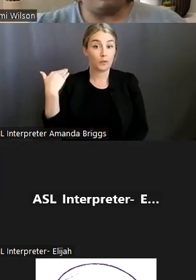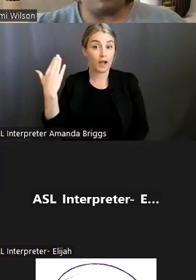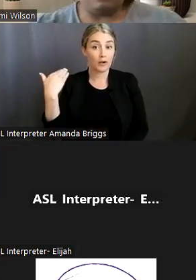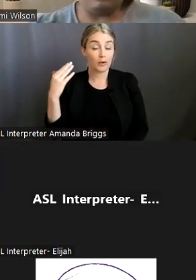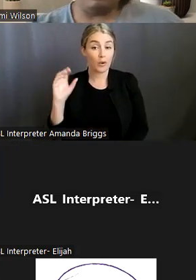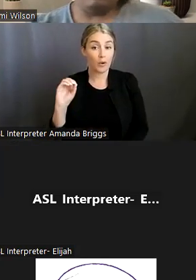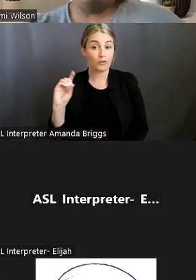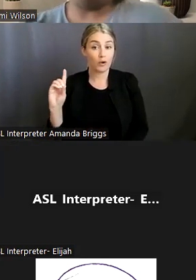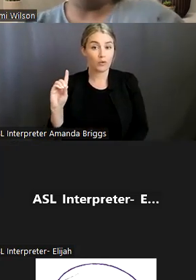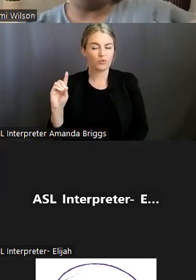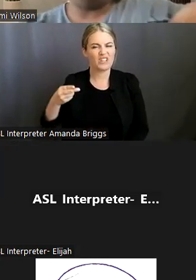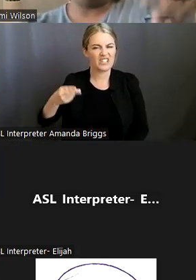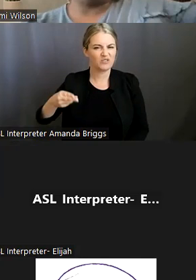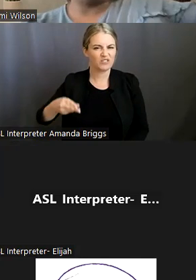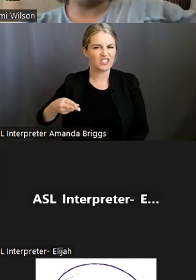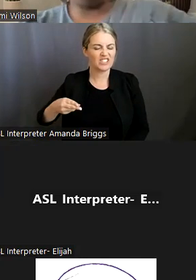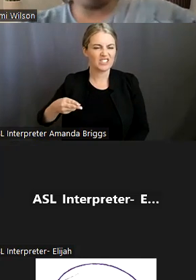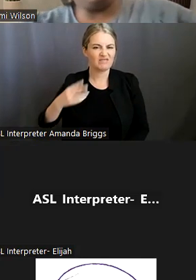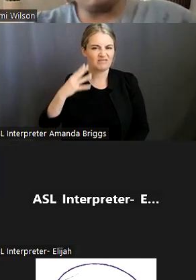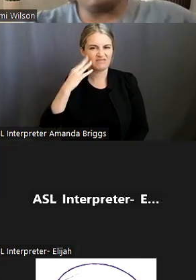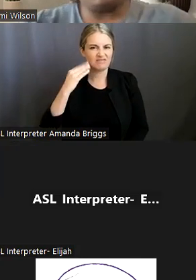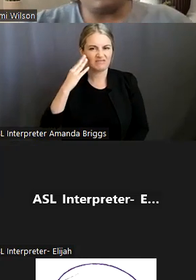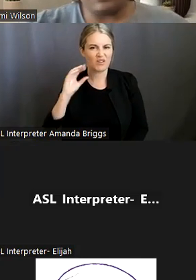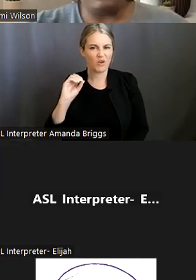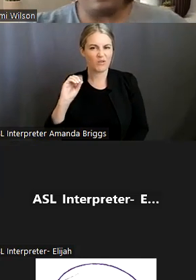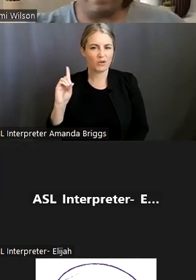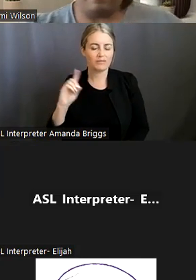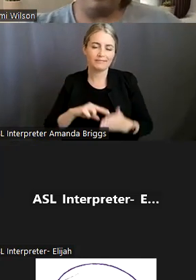overdose makes someone susceptible to overdosing again.